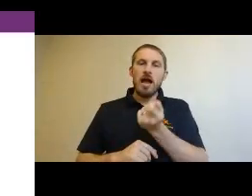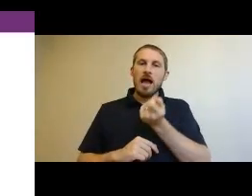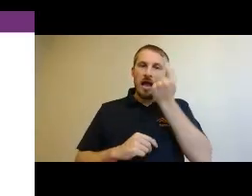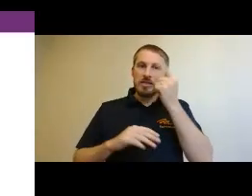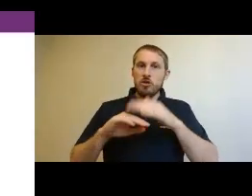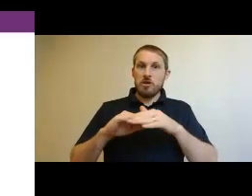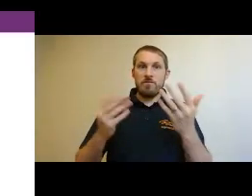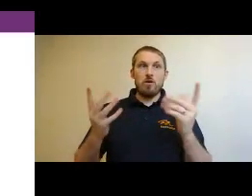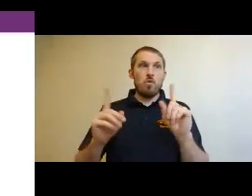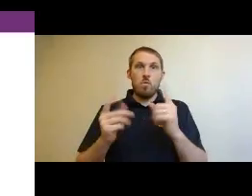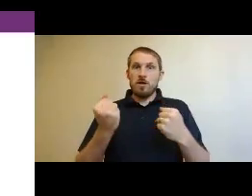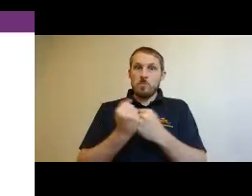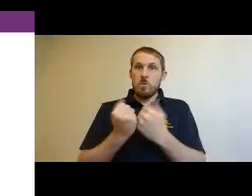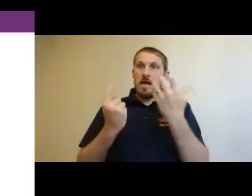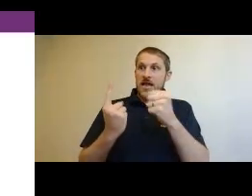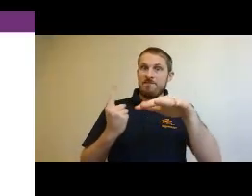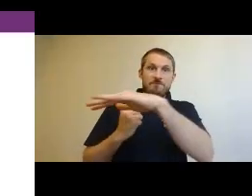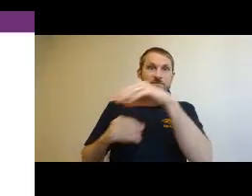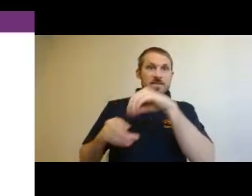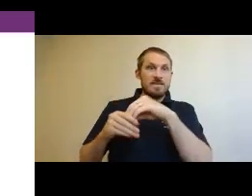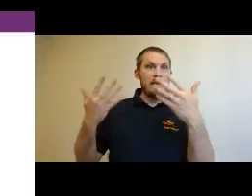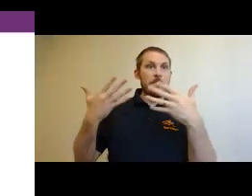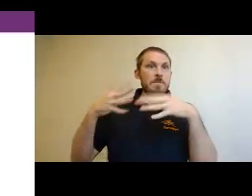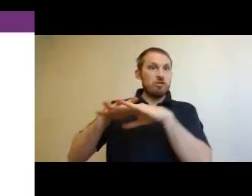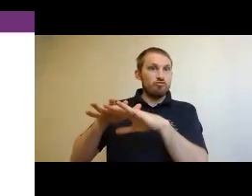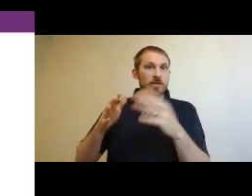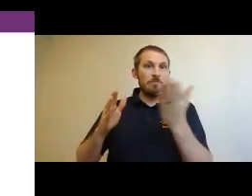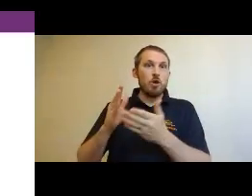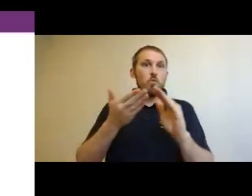across mainstream, community and informal networks.